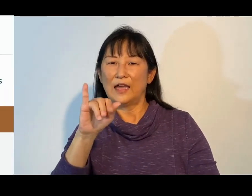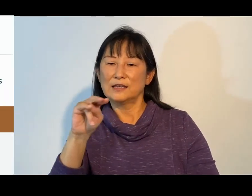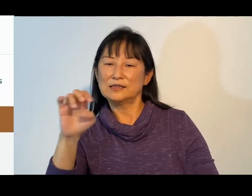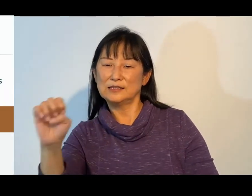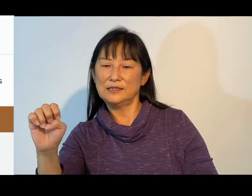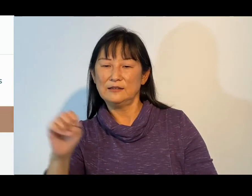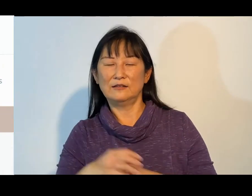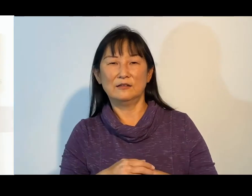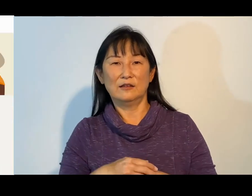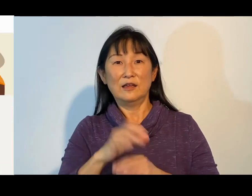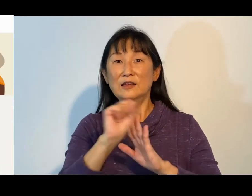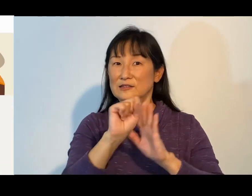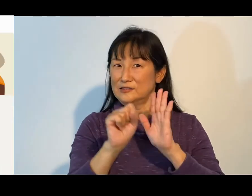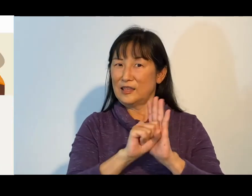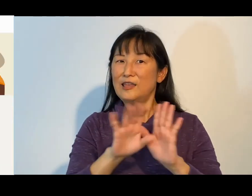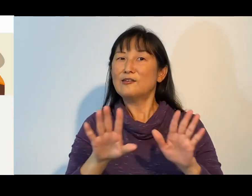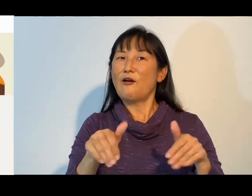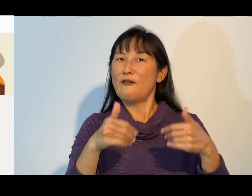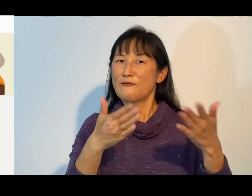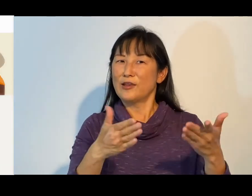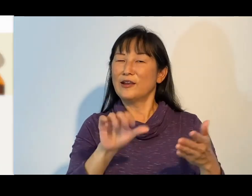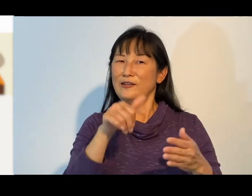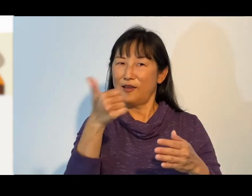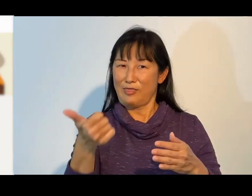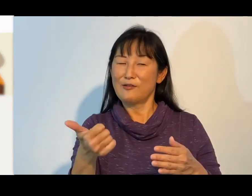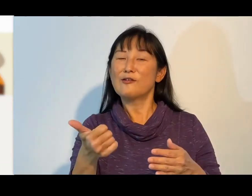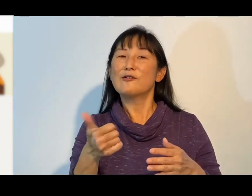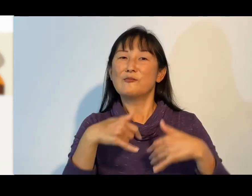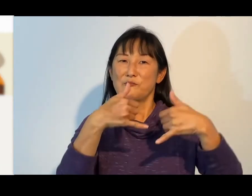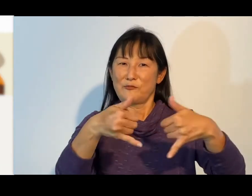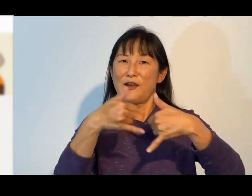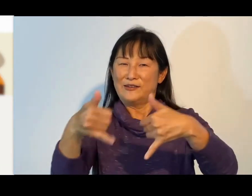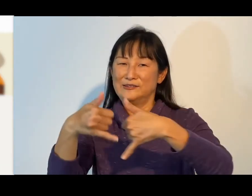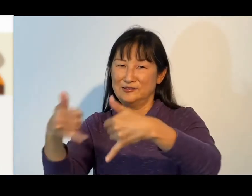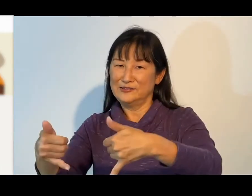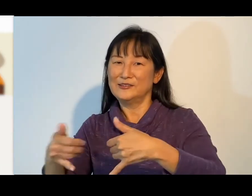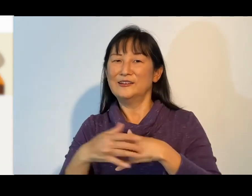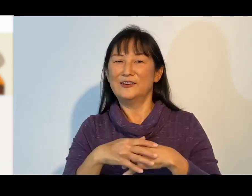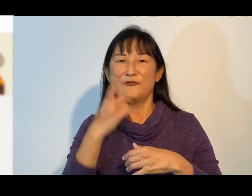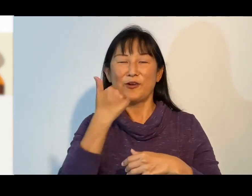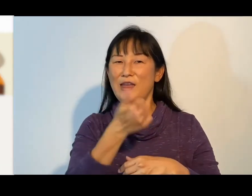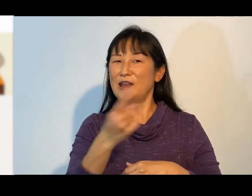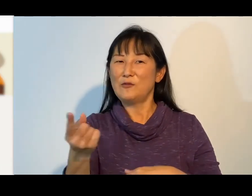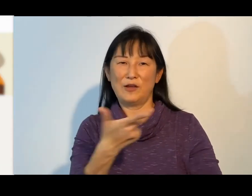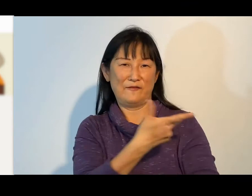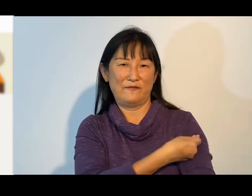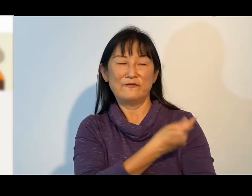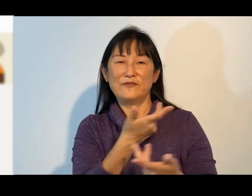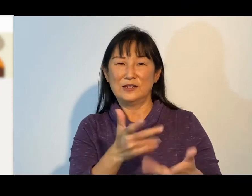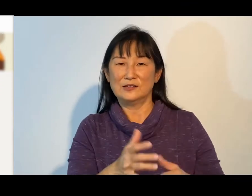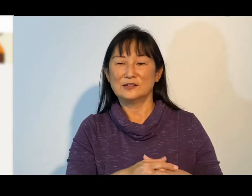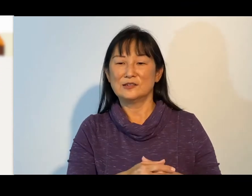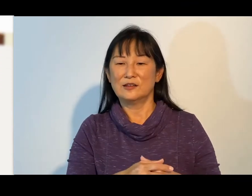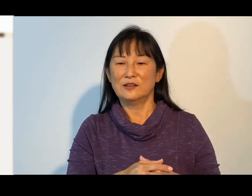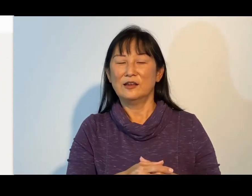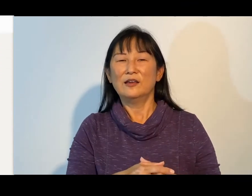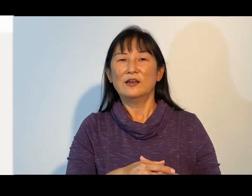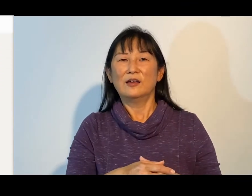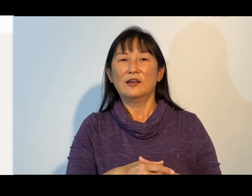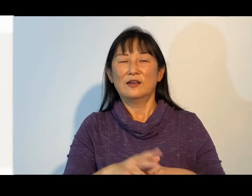The state is offering another round of prizes and discounts for anyone who has been vaccinated in Hawaii. Details at HIGotVaccined.com